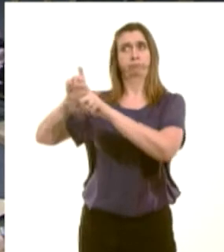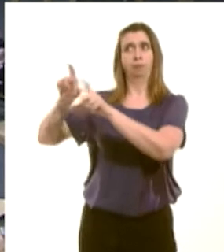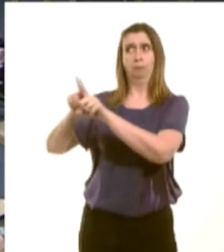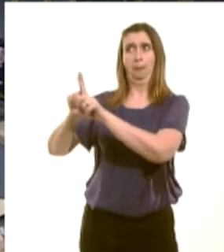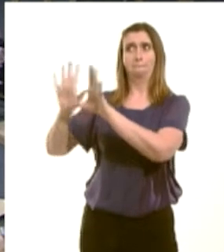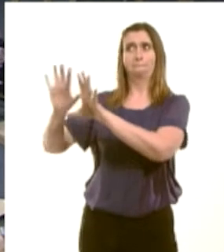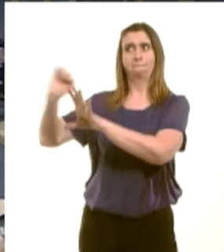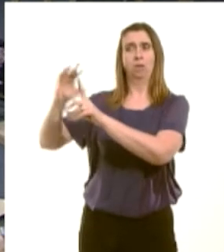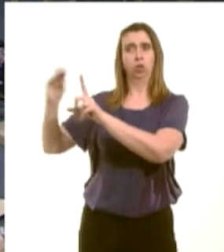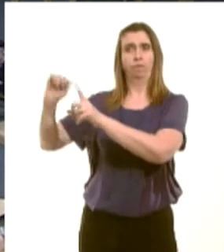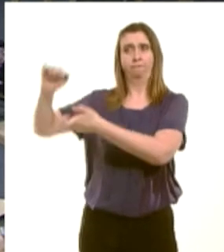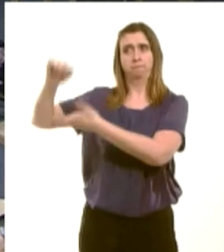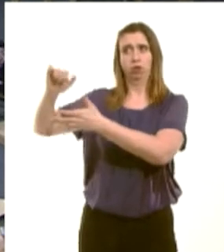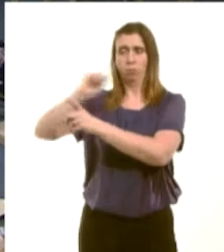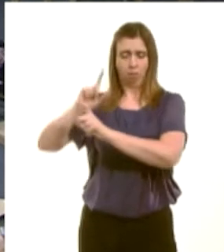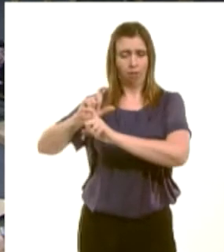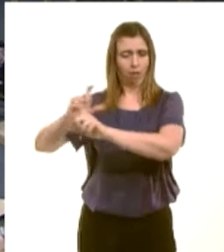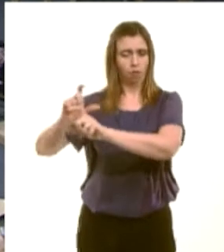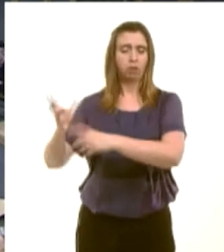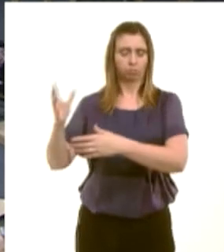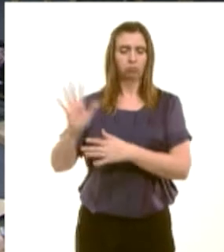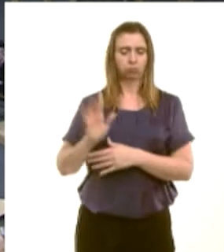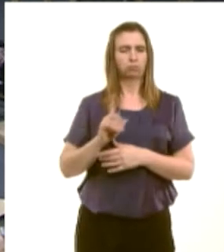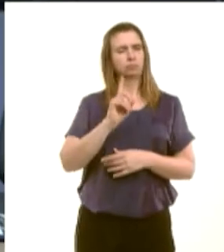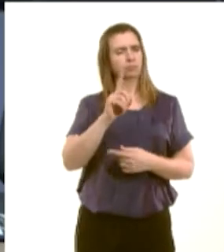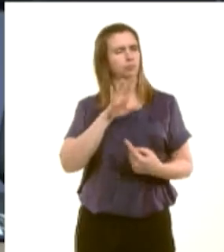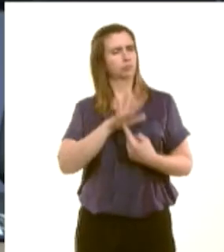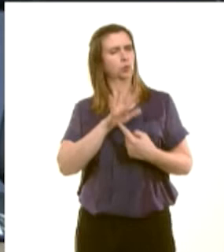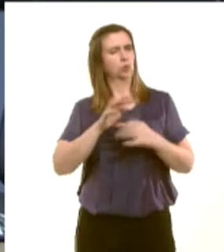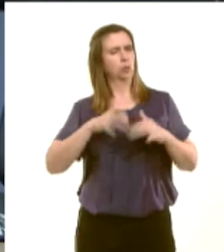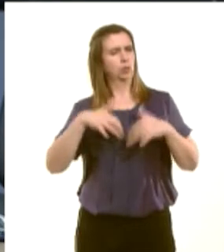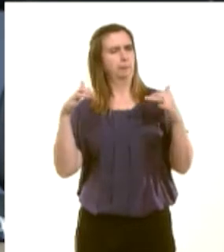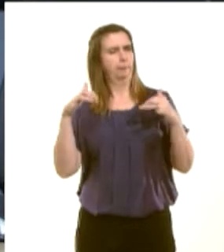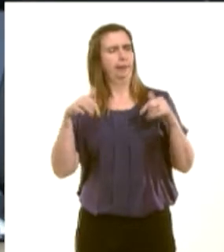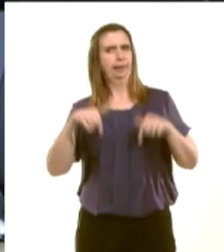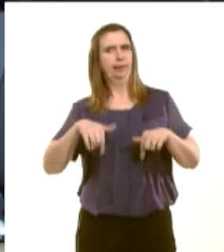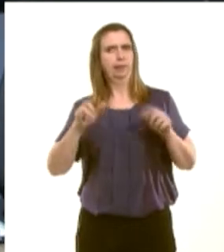on the Barnett floor, which I think is very important for the Welsh Assembly, given that